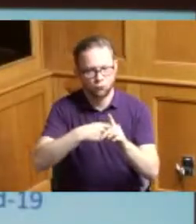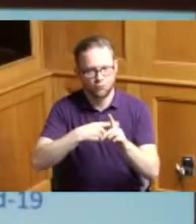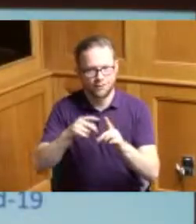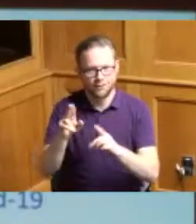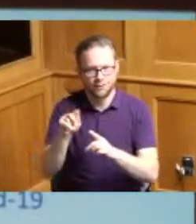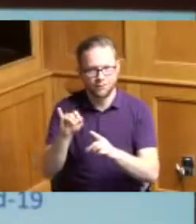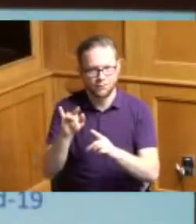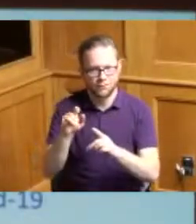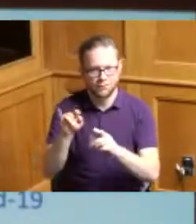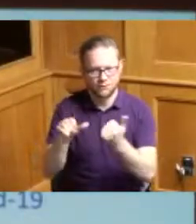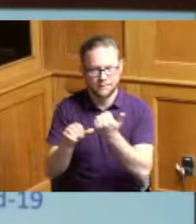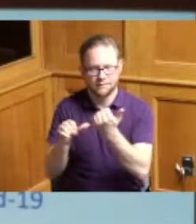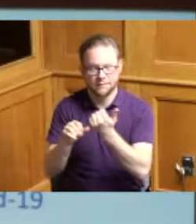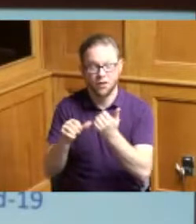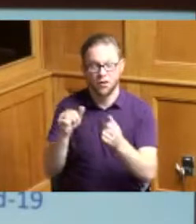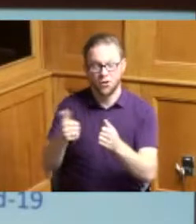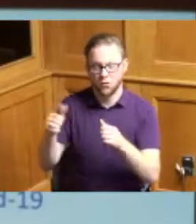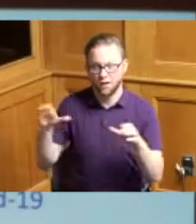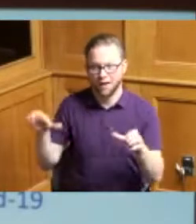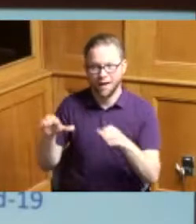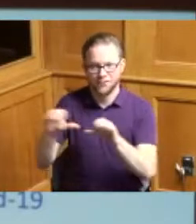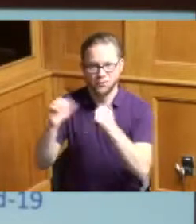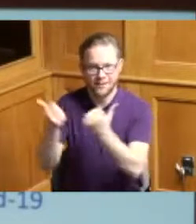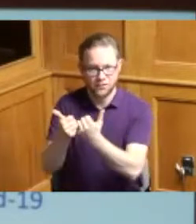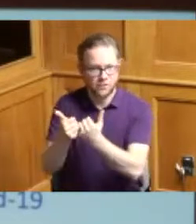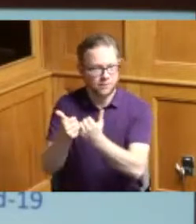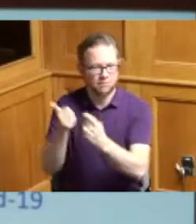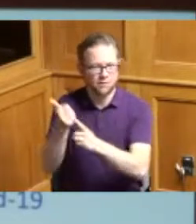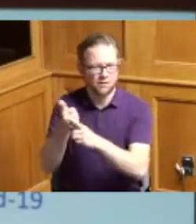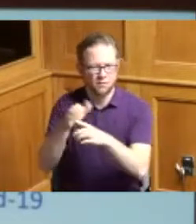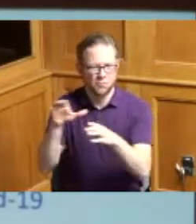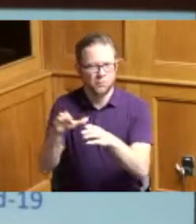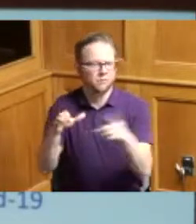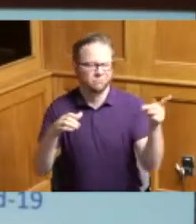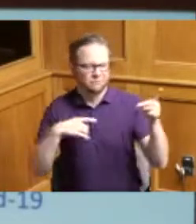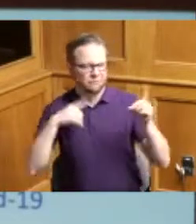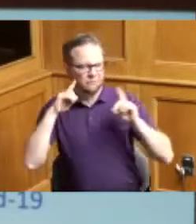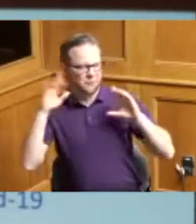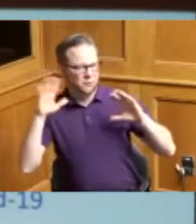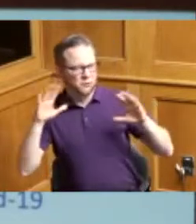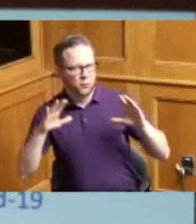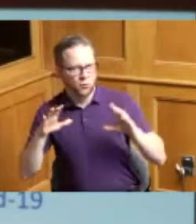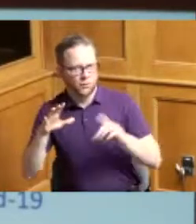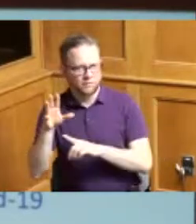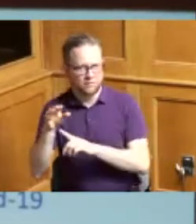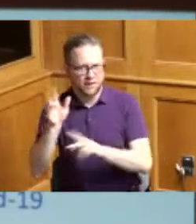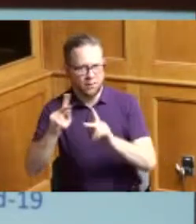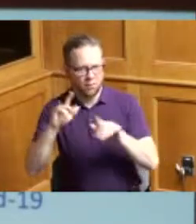the good news is speak up a little bit more yeah thank you the good news is is that we are